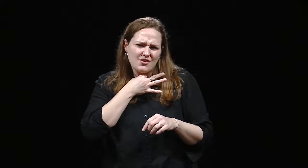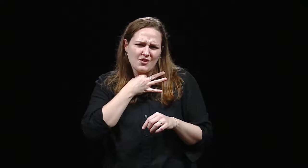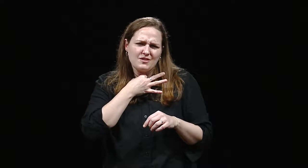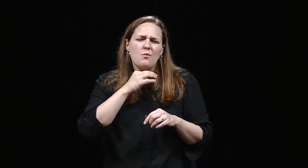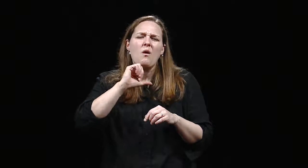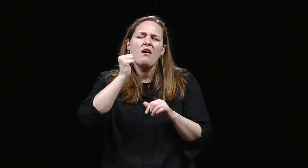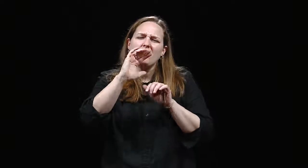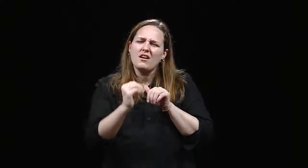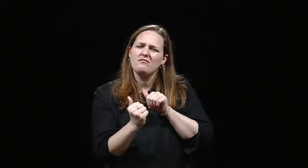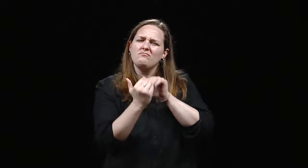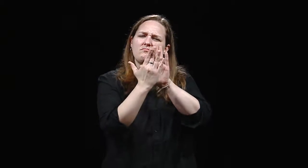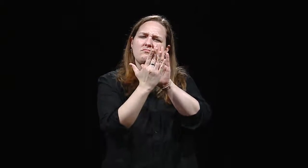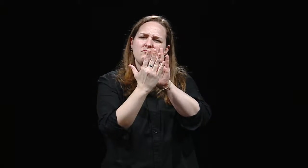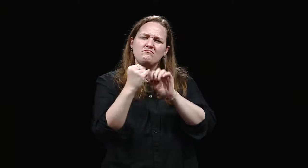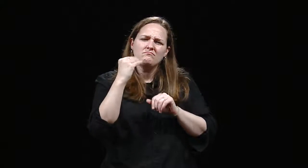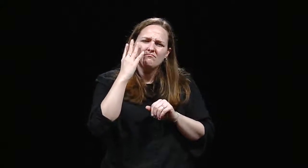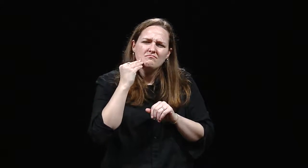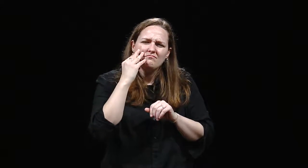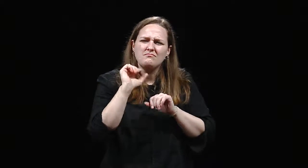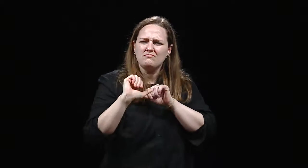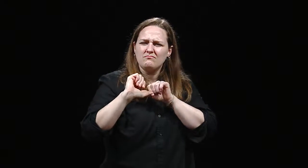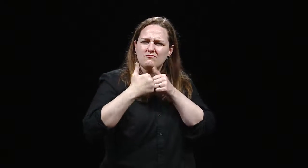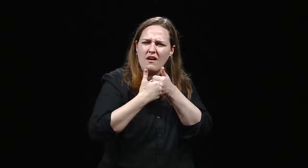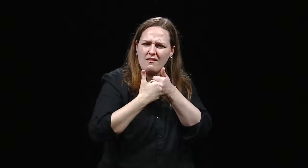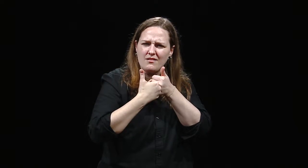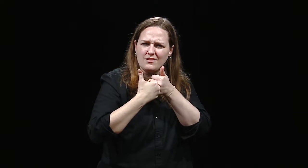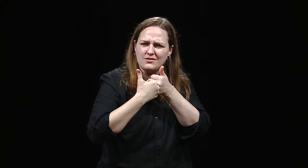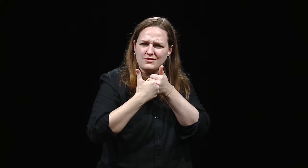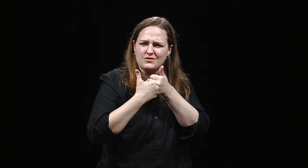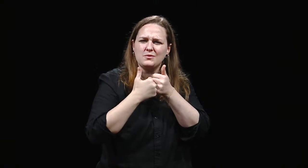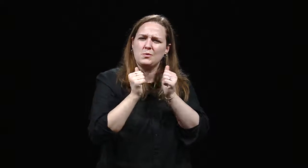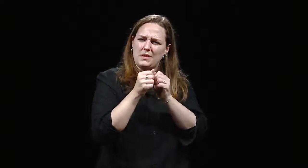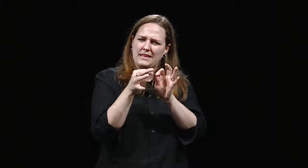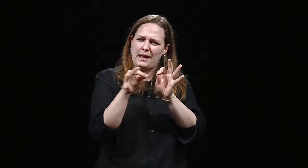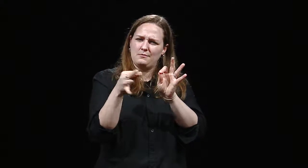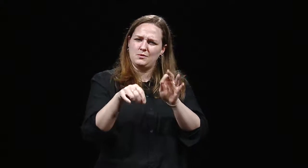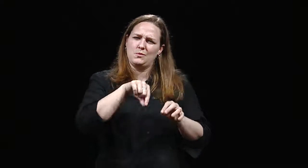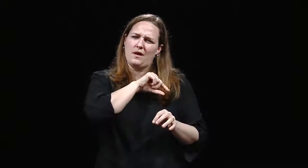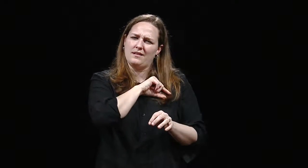"I don't know what he's talking about, or the content "as well as I should, or the way he's speaking."